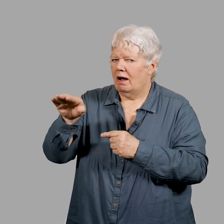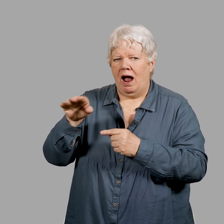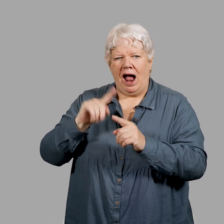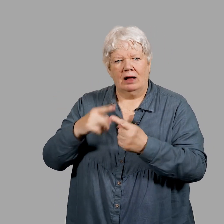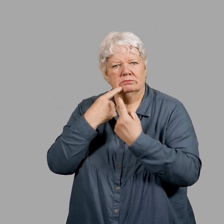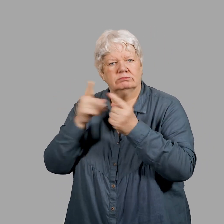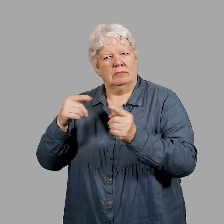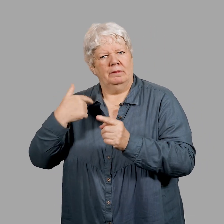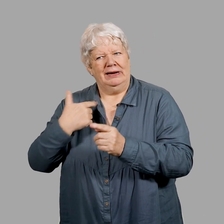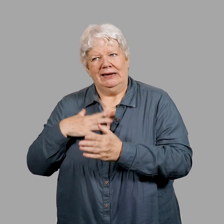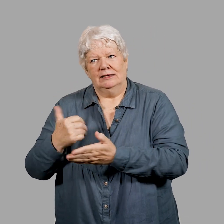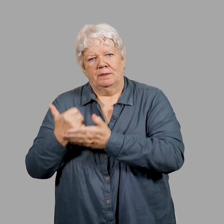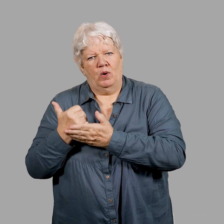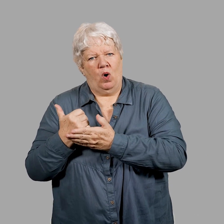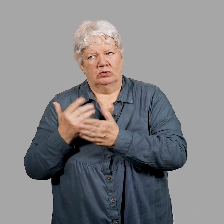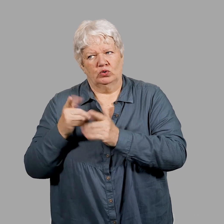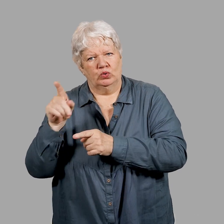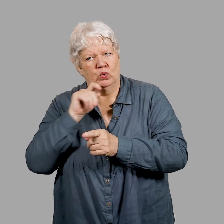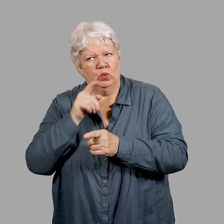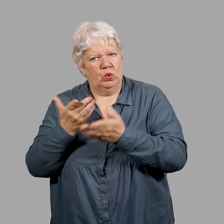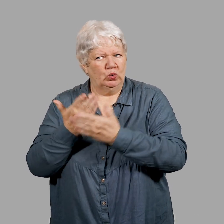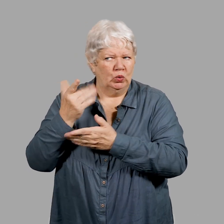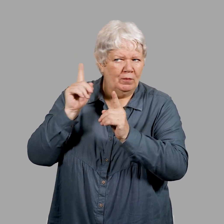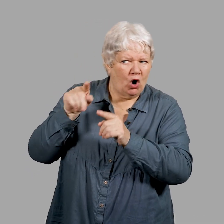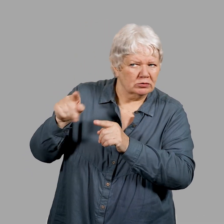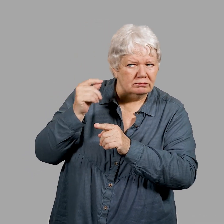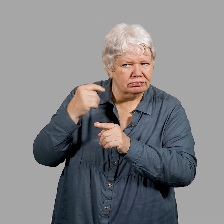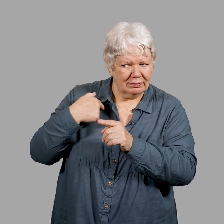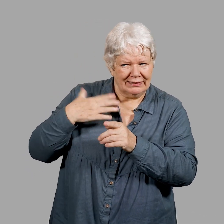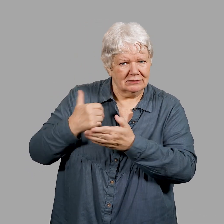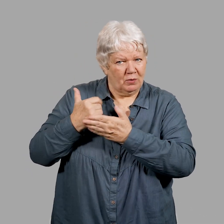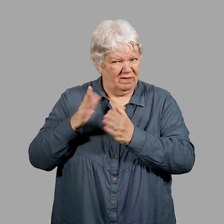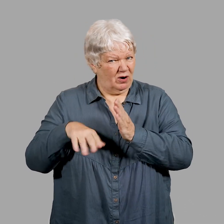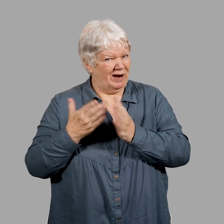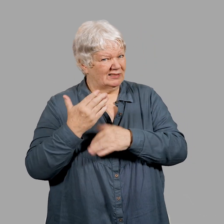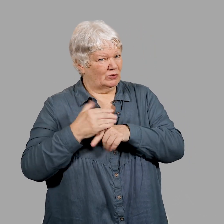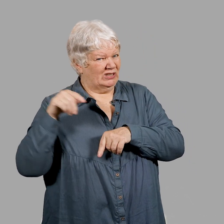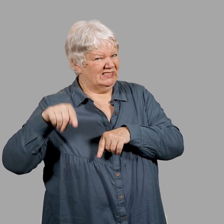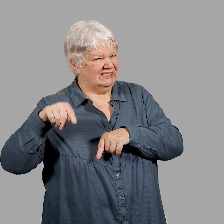and disclose support requirements to employers.